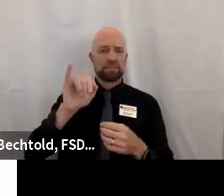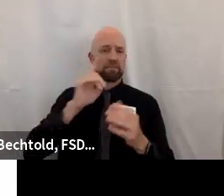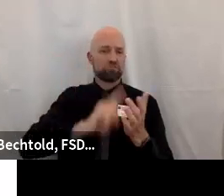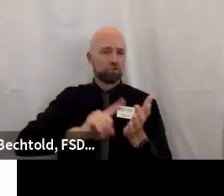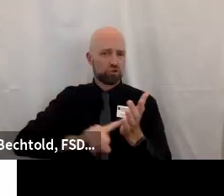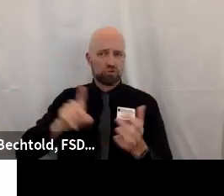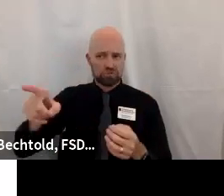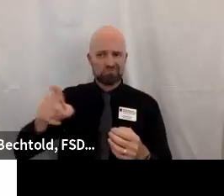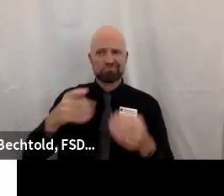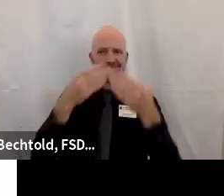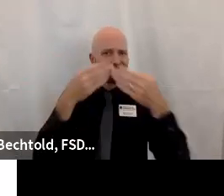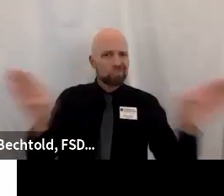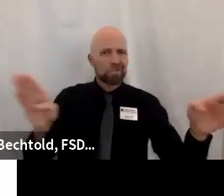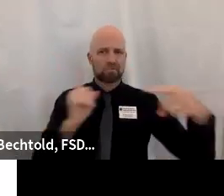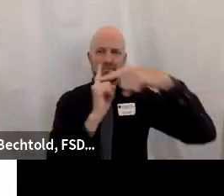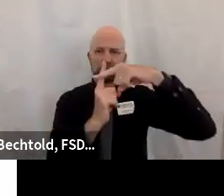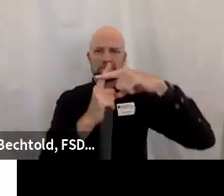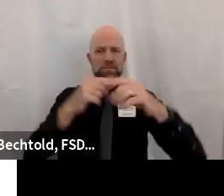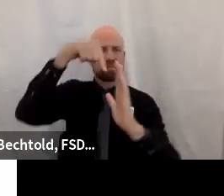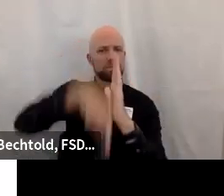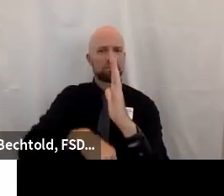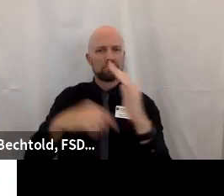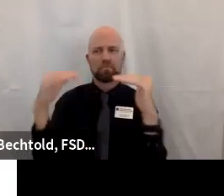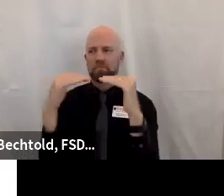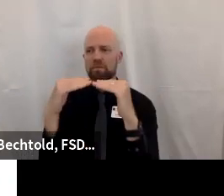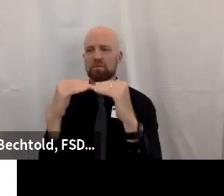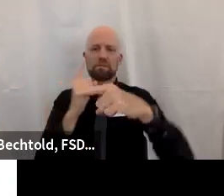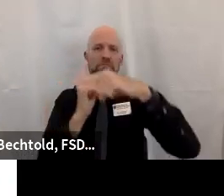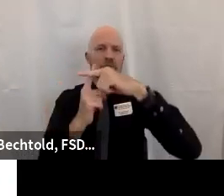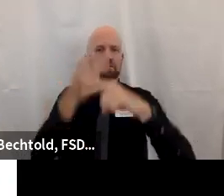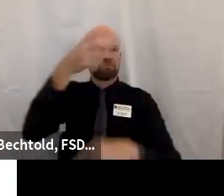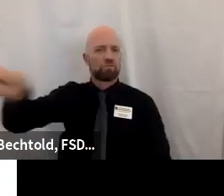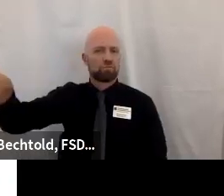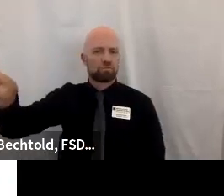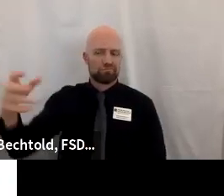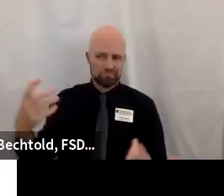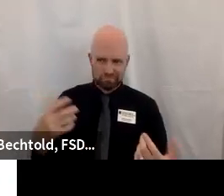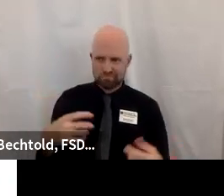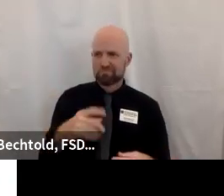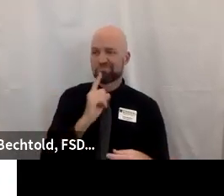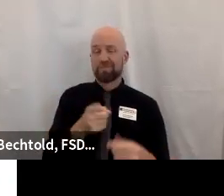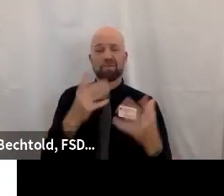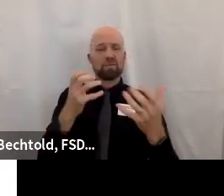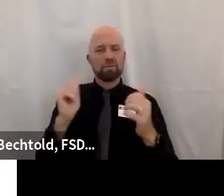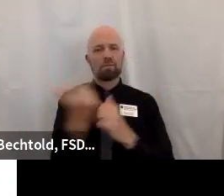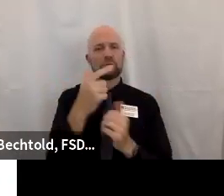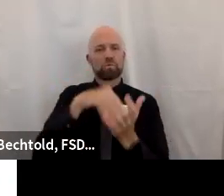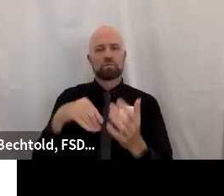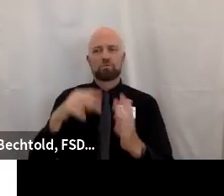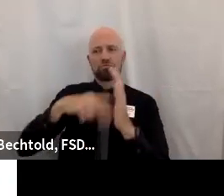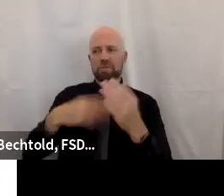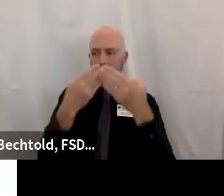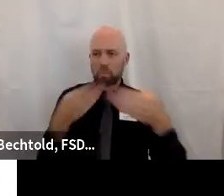Rasinski researched wide plus deep positive transfer.